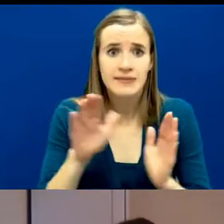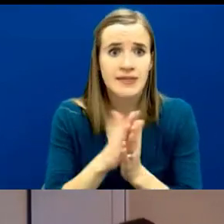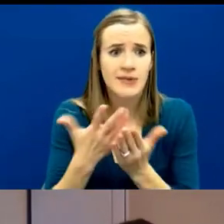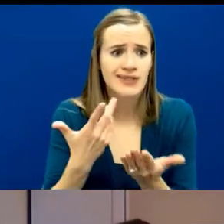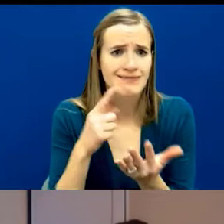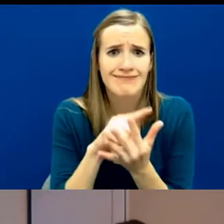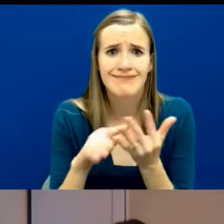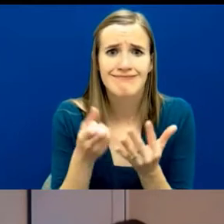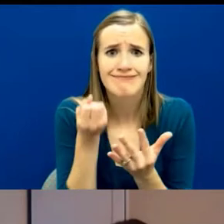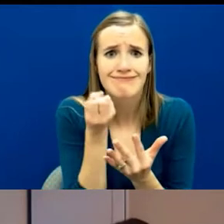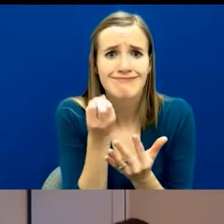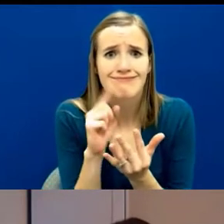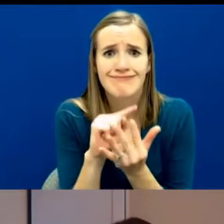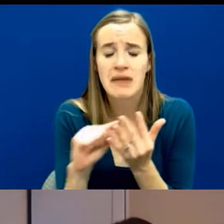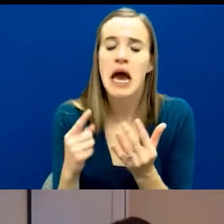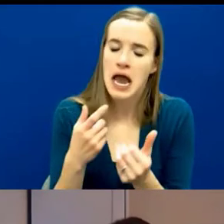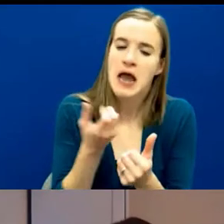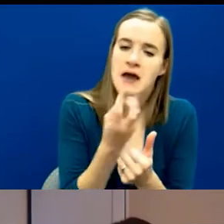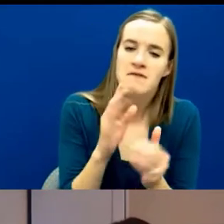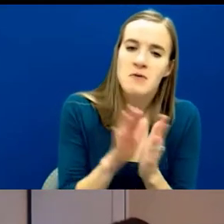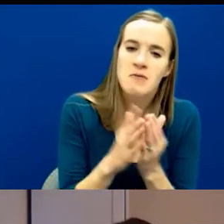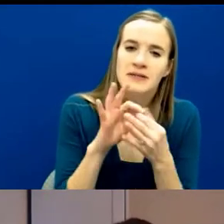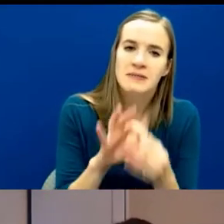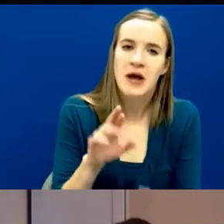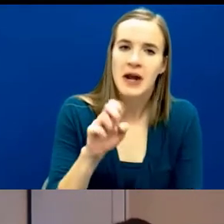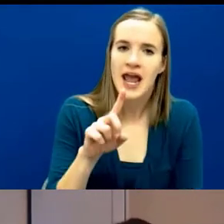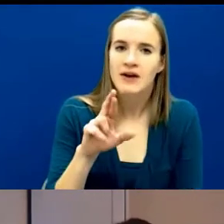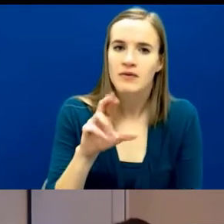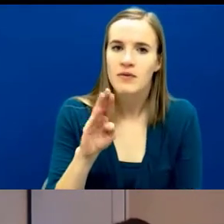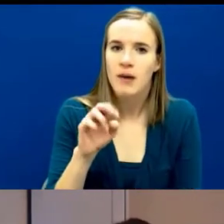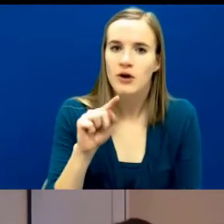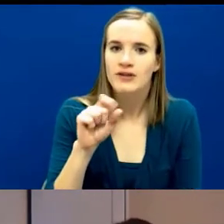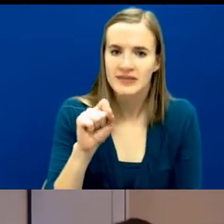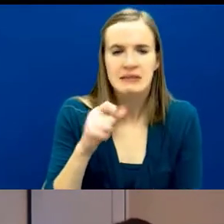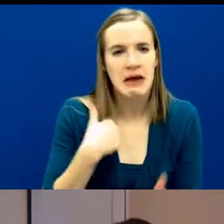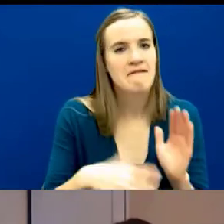Ed Roberts of course. But by and large, and I think I had reached out to you